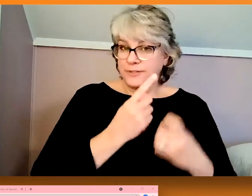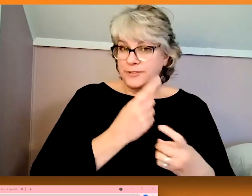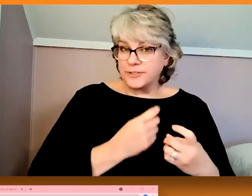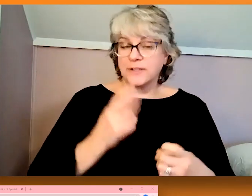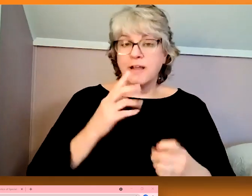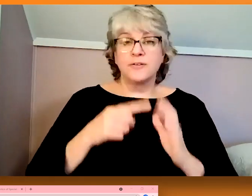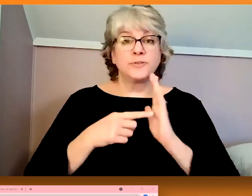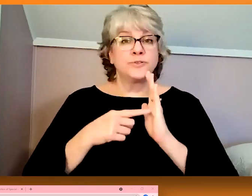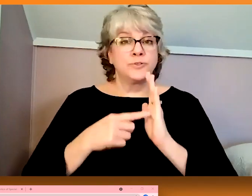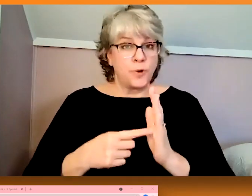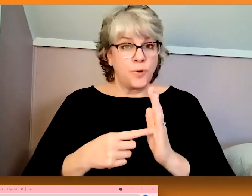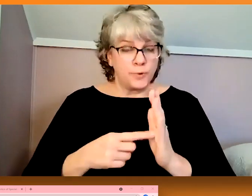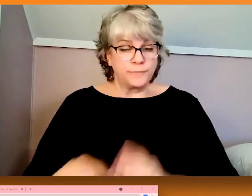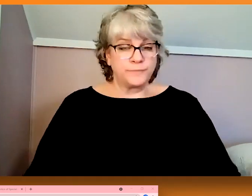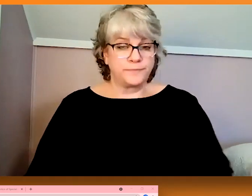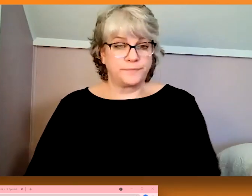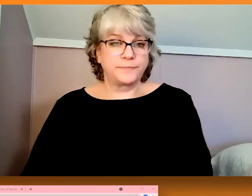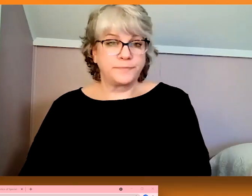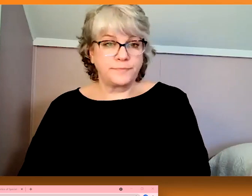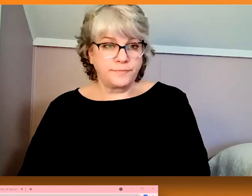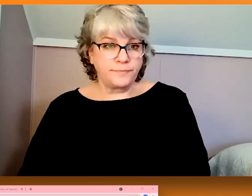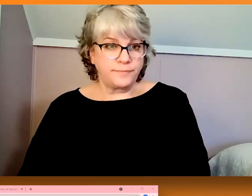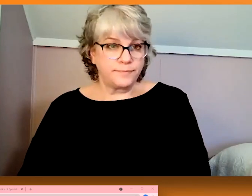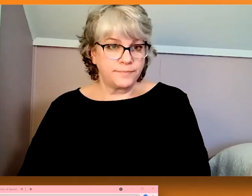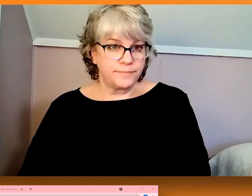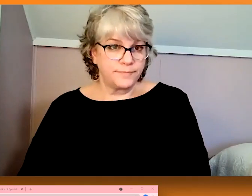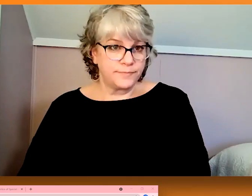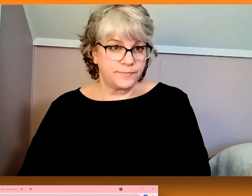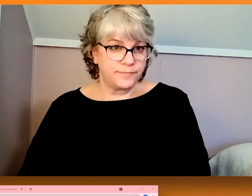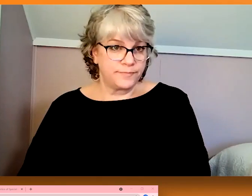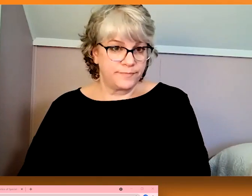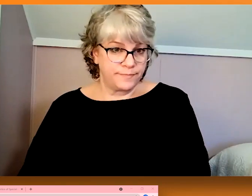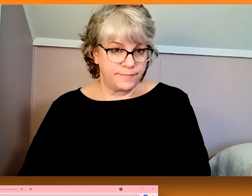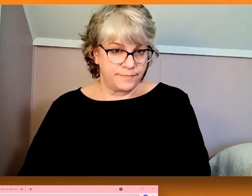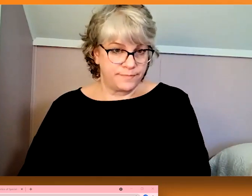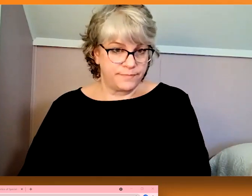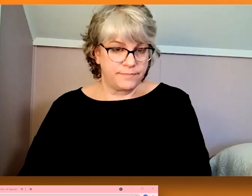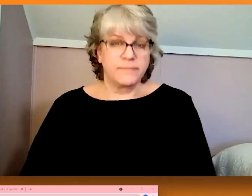I will show you if you go to the last tab called Supports,